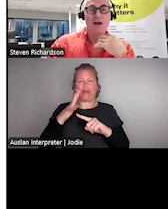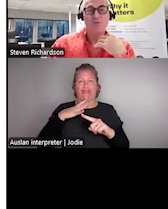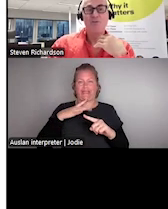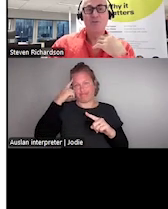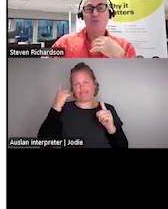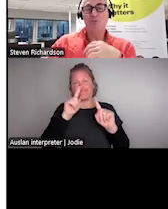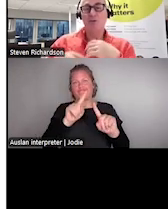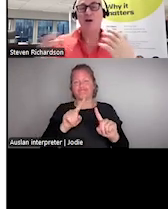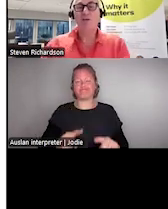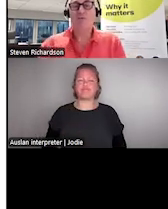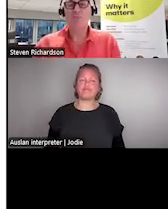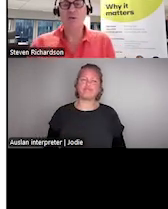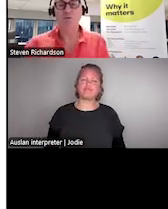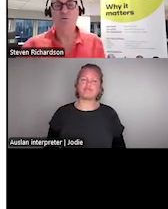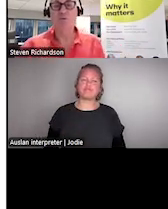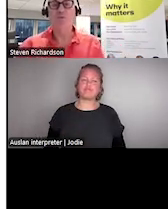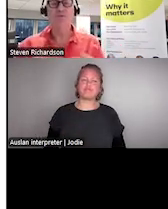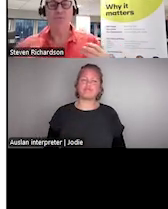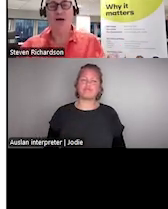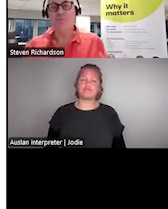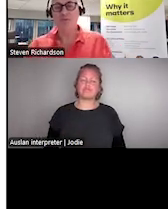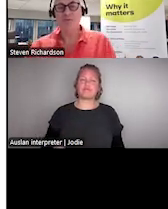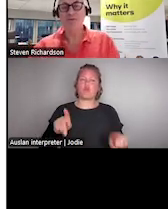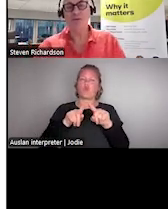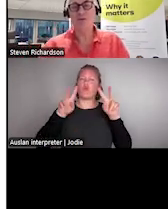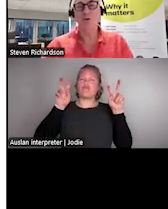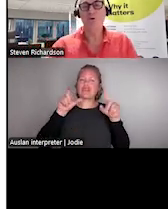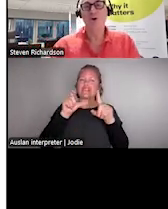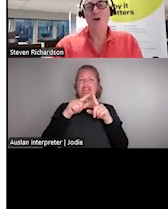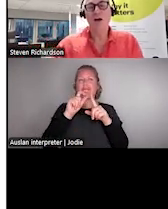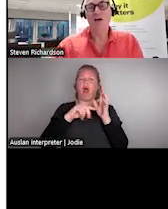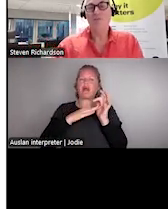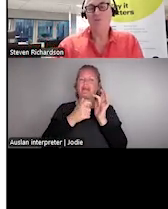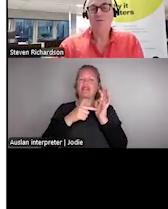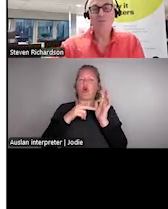I would also throw light on what I call the Department of giving. If you are a